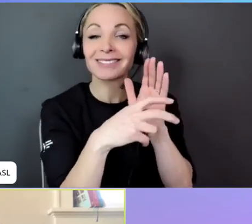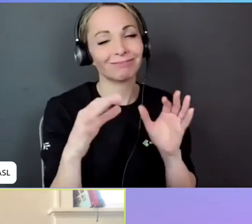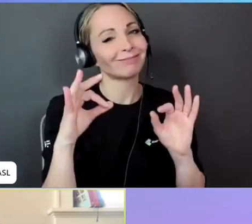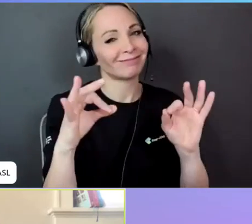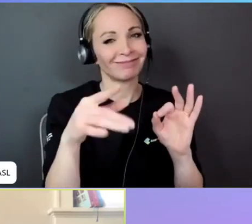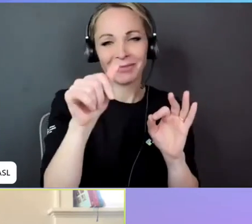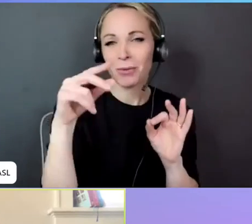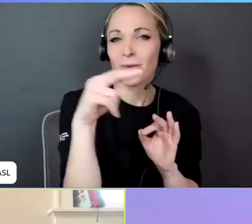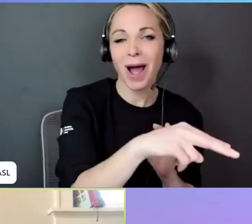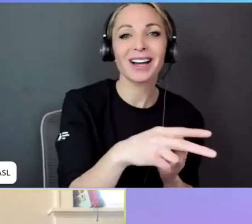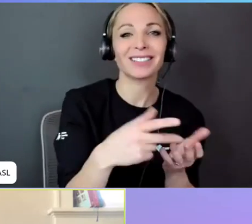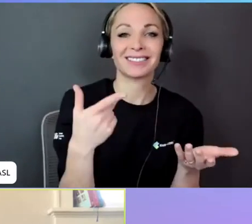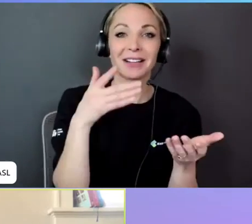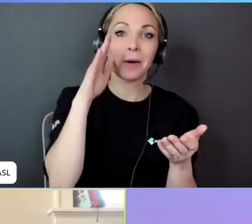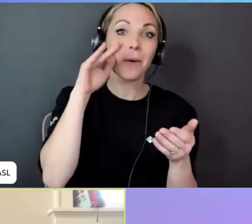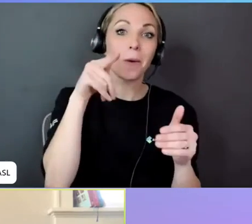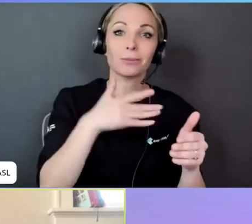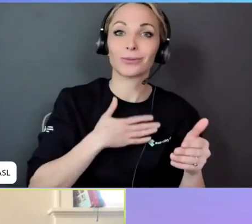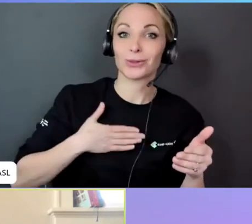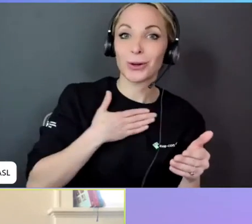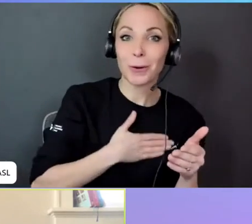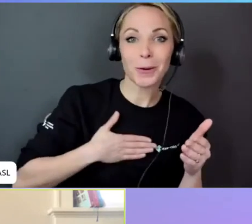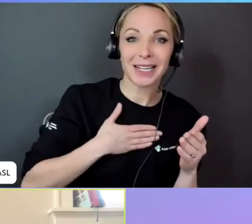folks who will be able to access the recording and go